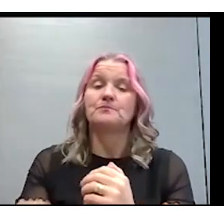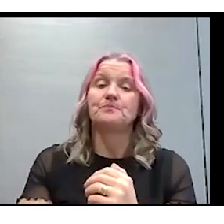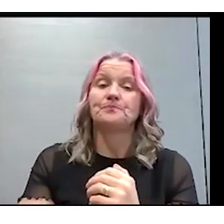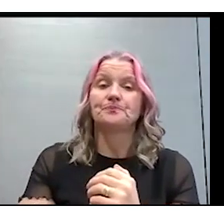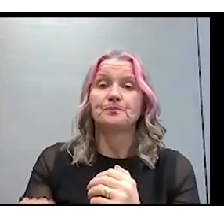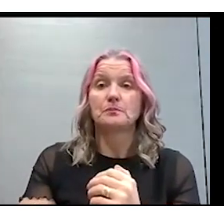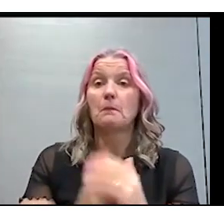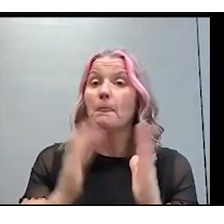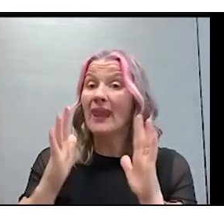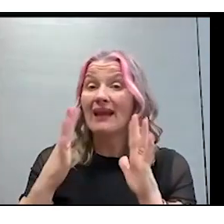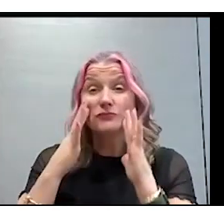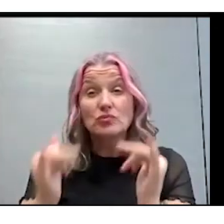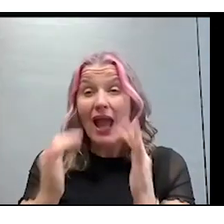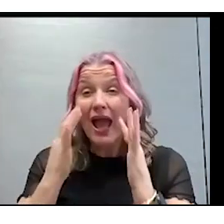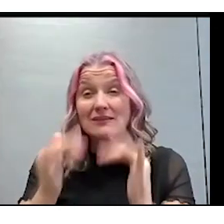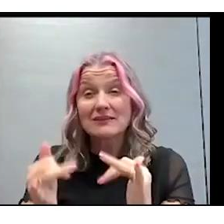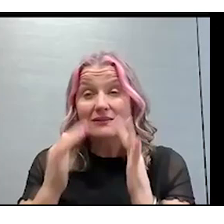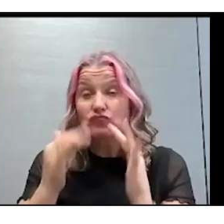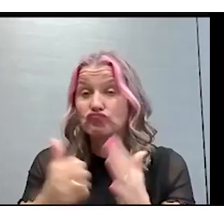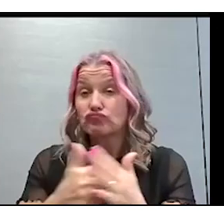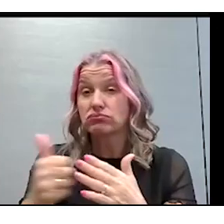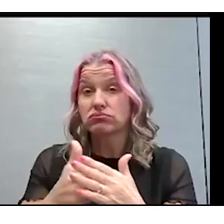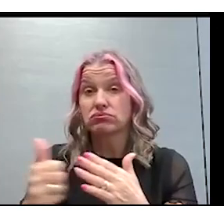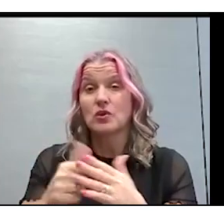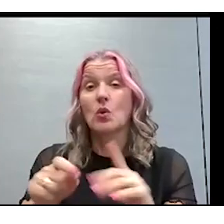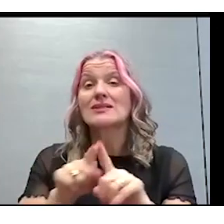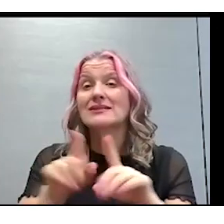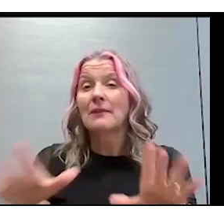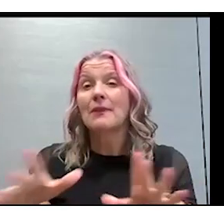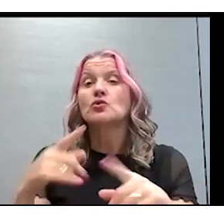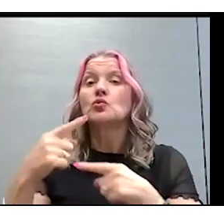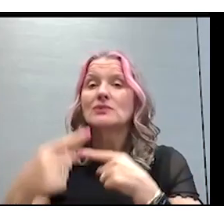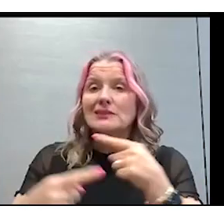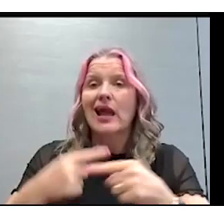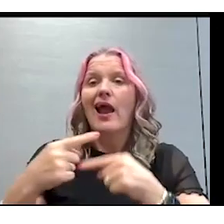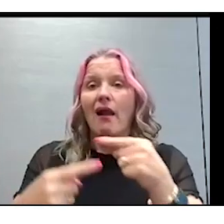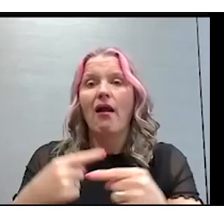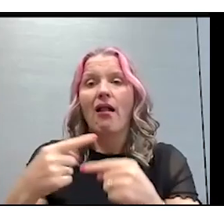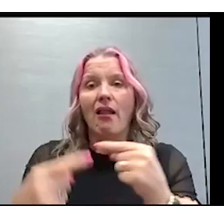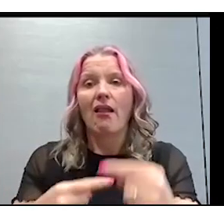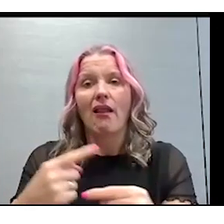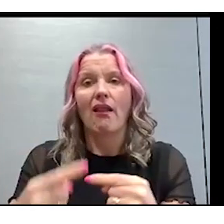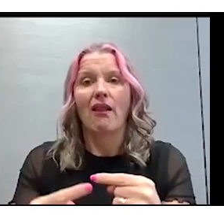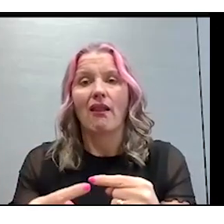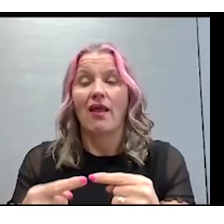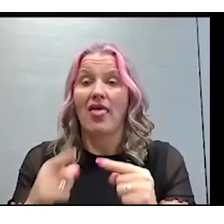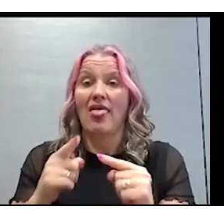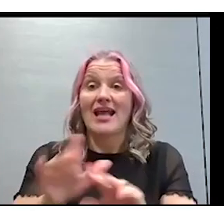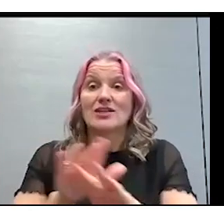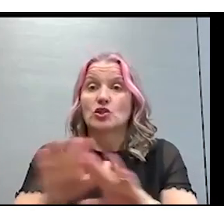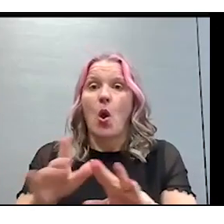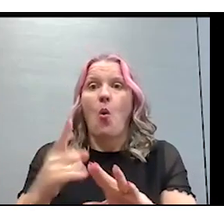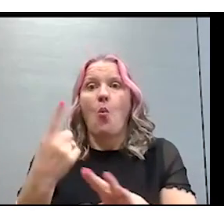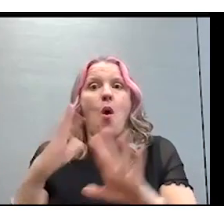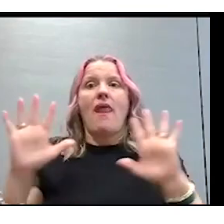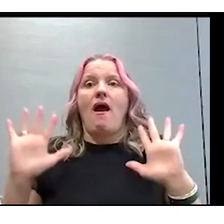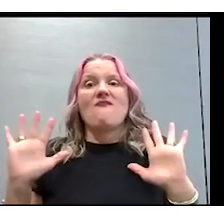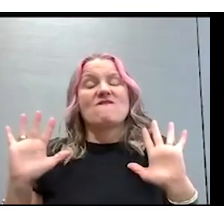you must test again, So like that cycle view that I was telling you that this, this is not a one off and you're done.